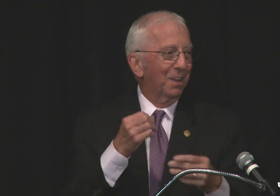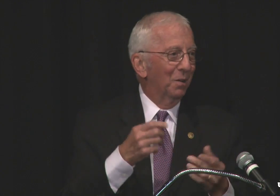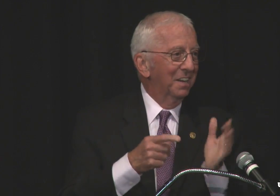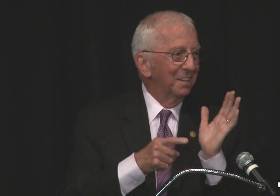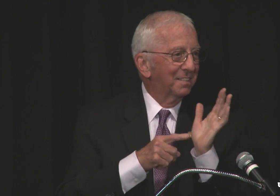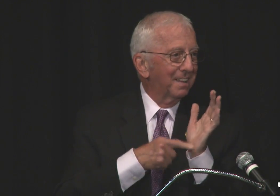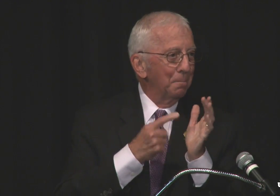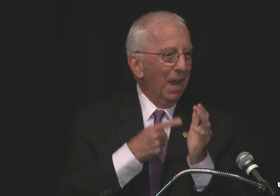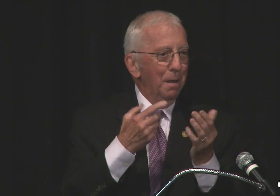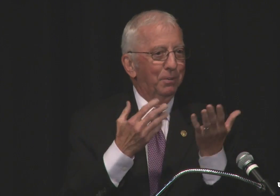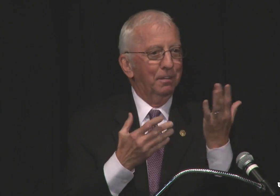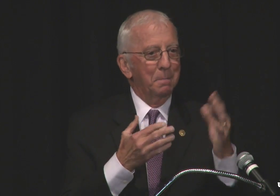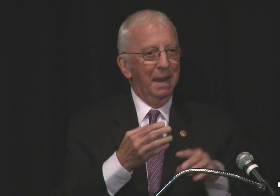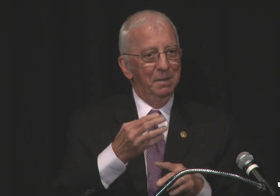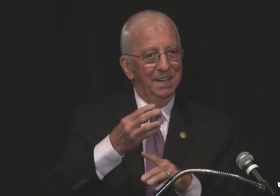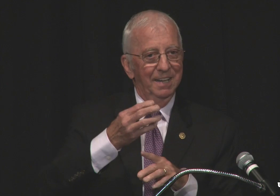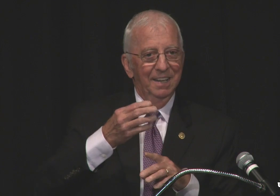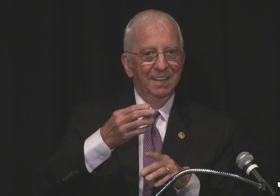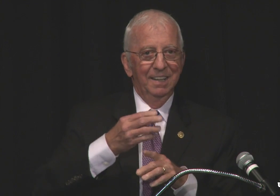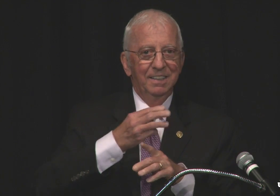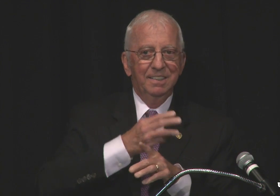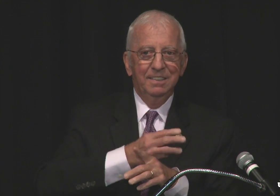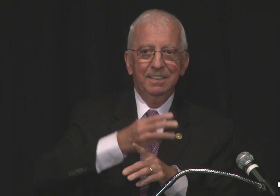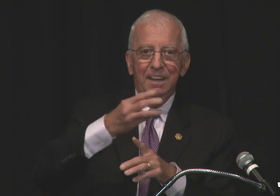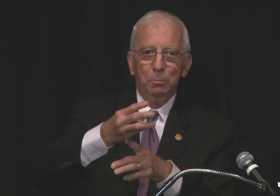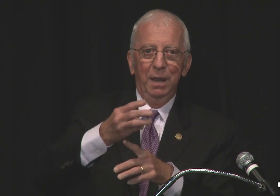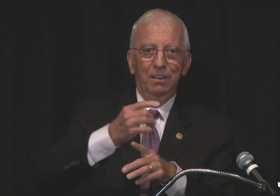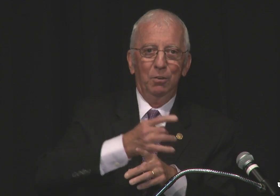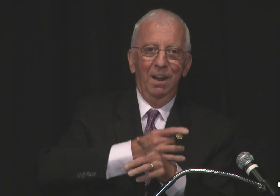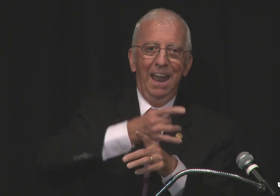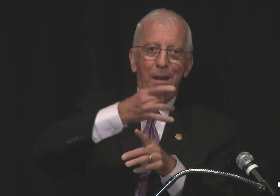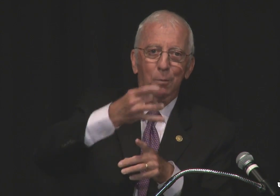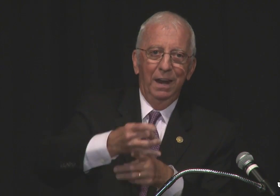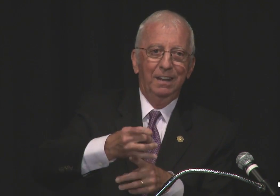So sometimes maybe it's six weeks or eight weeks